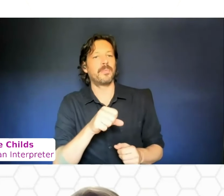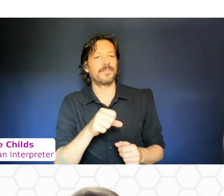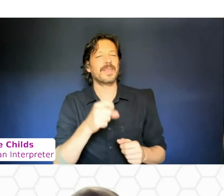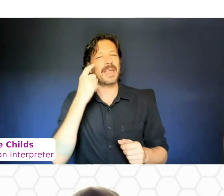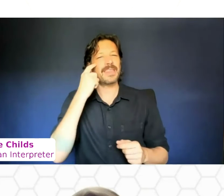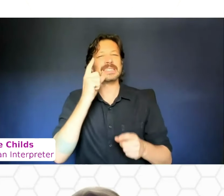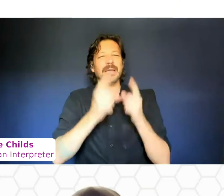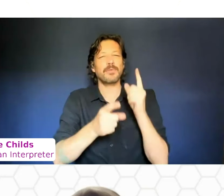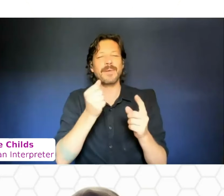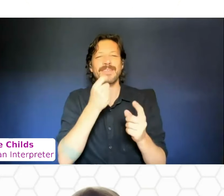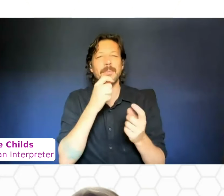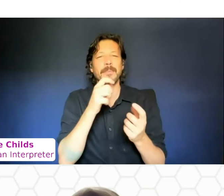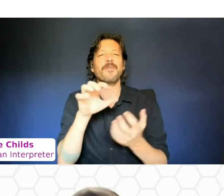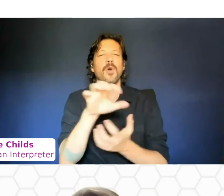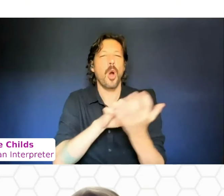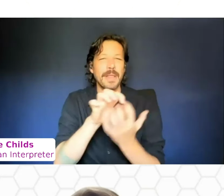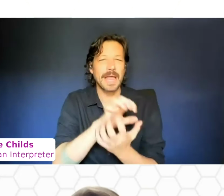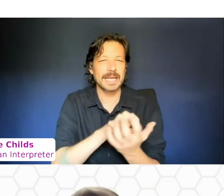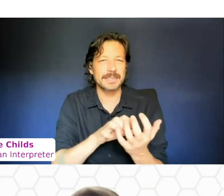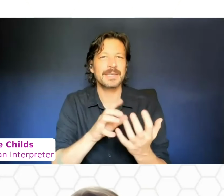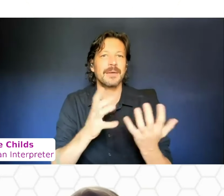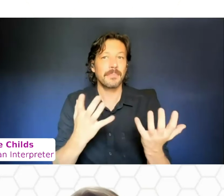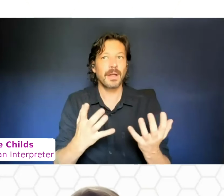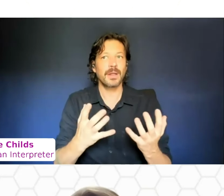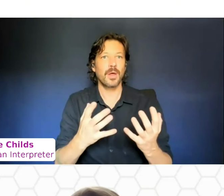around it, but I think that they're good ones for us to be collectively working through and